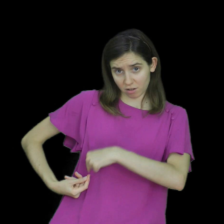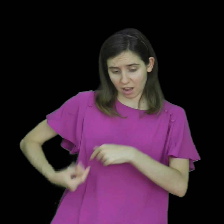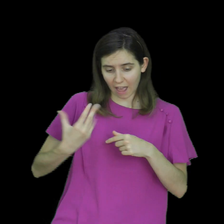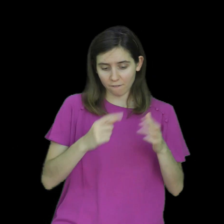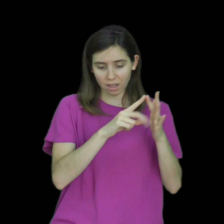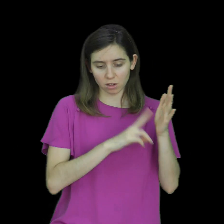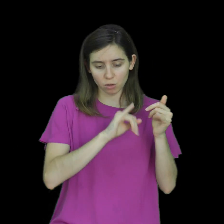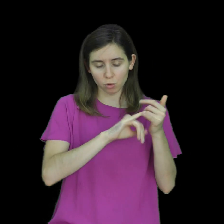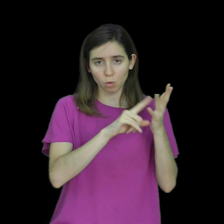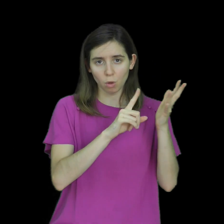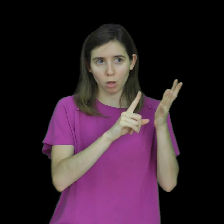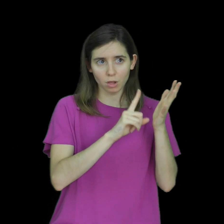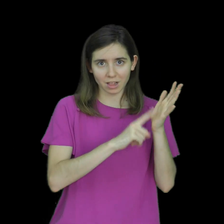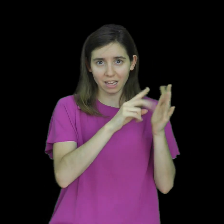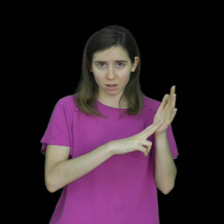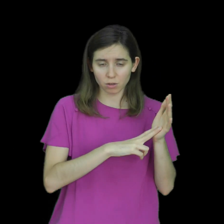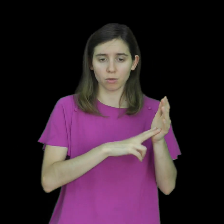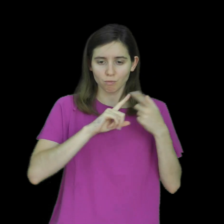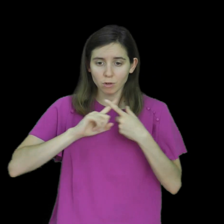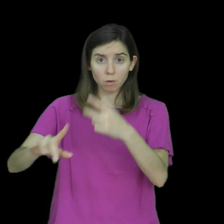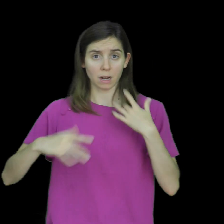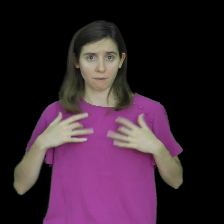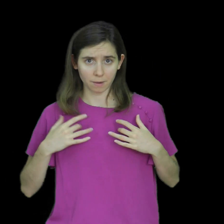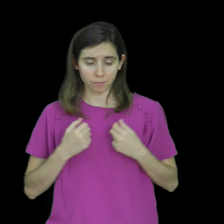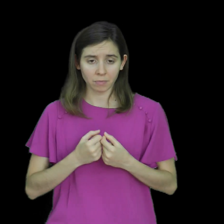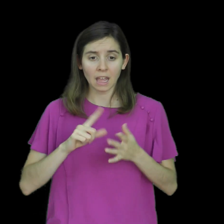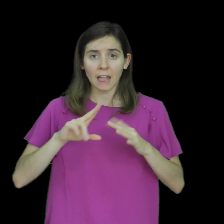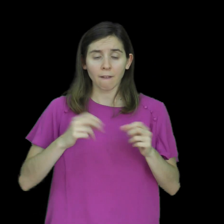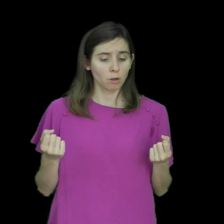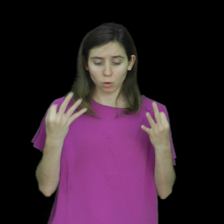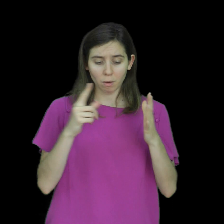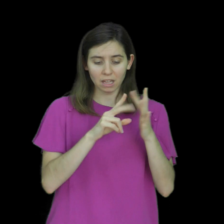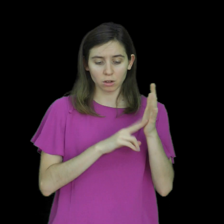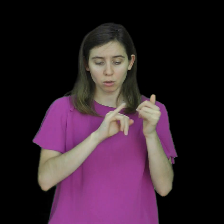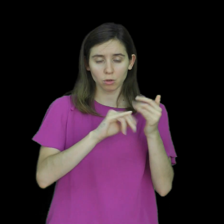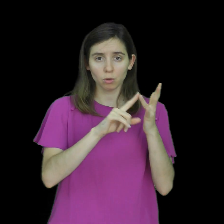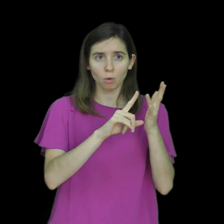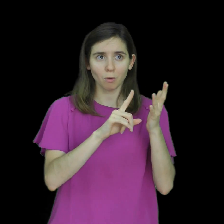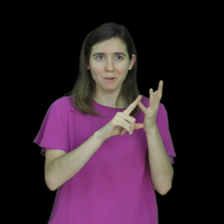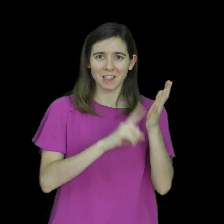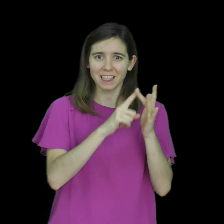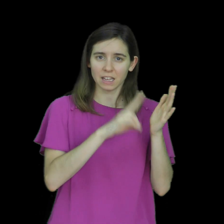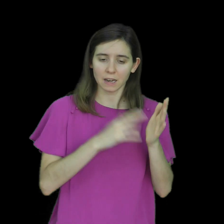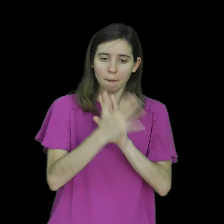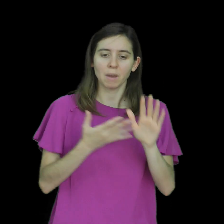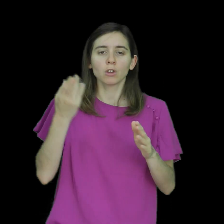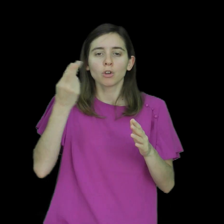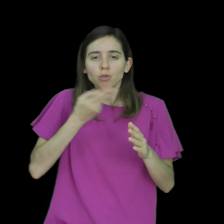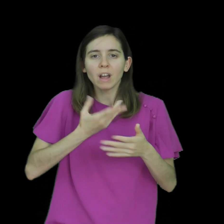Without insulin, sugar builds up in the blood and becomes dangerous. People with